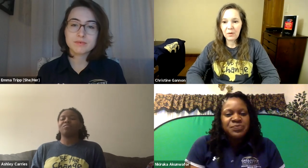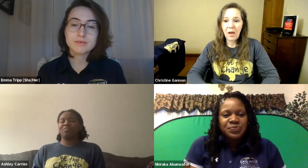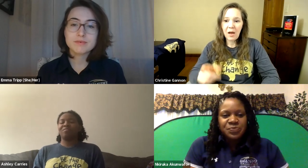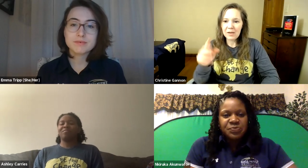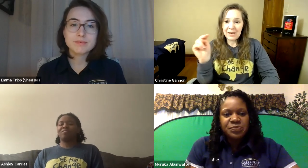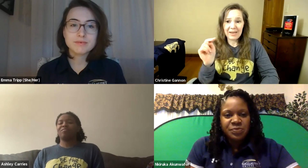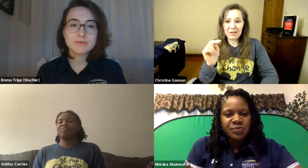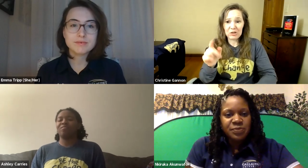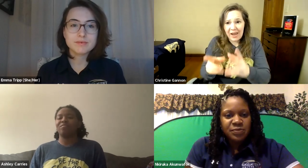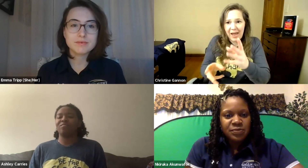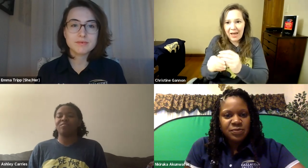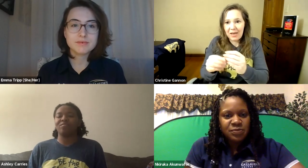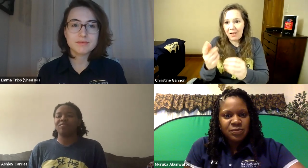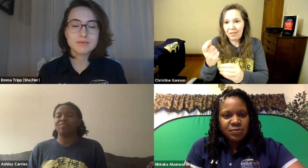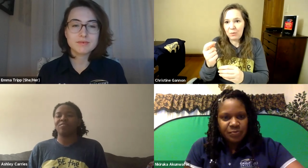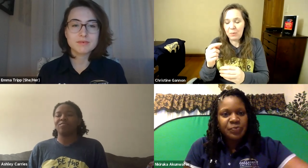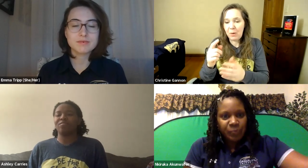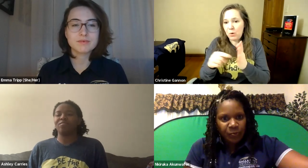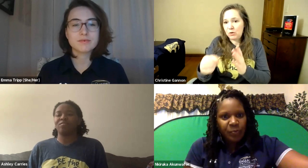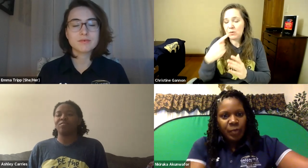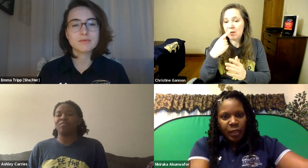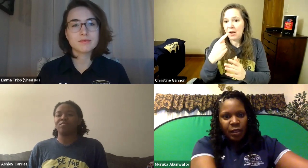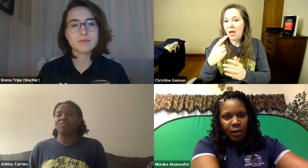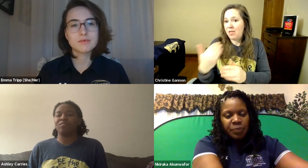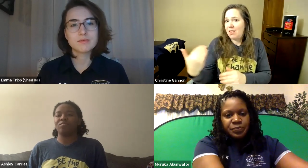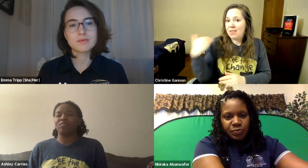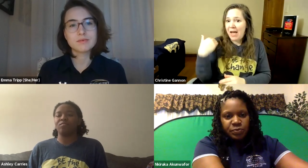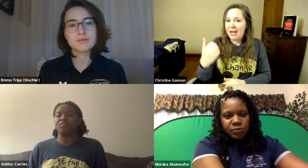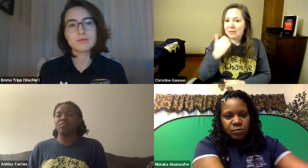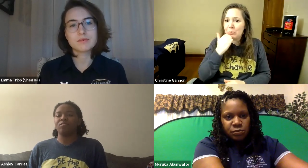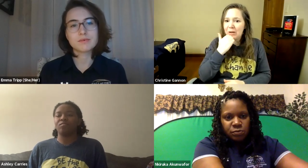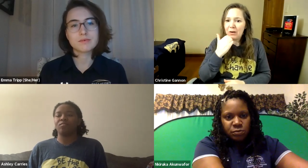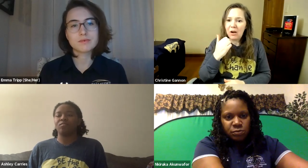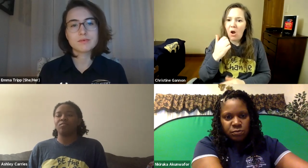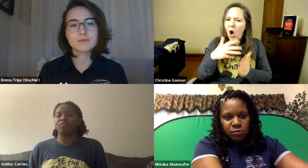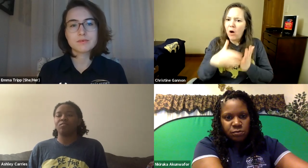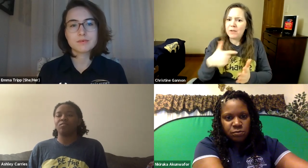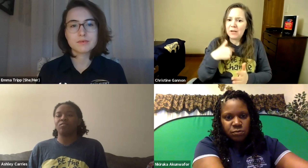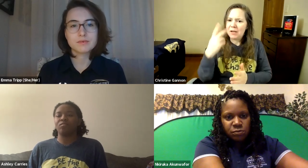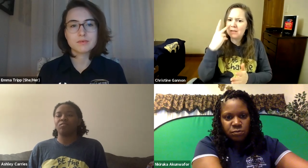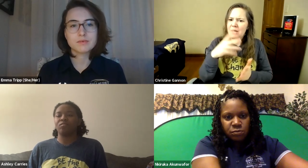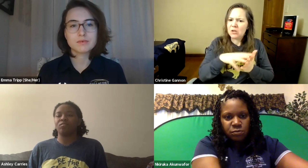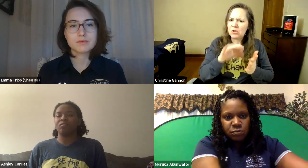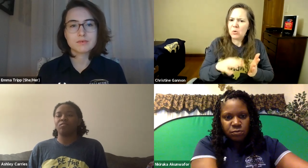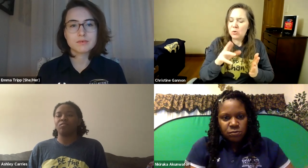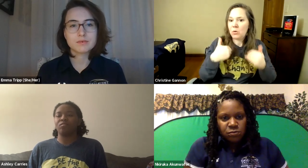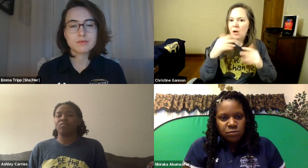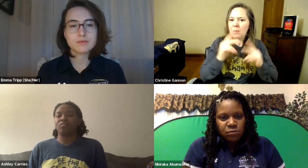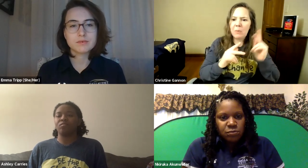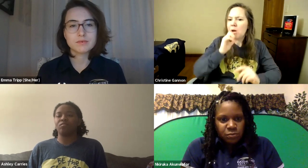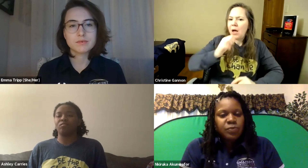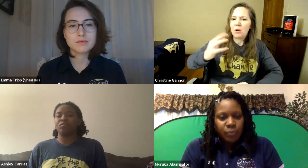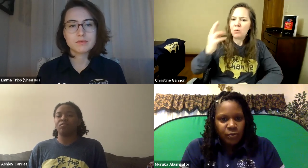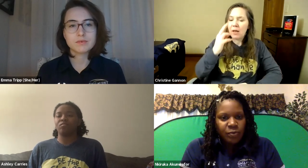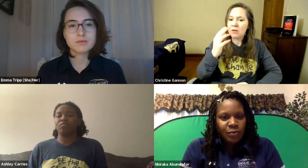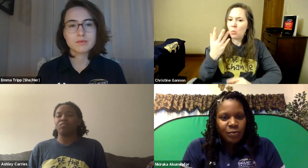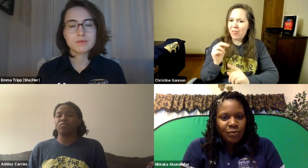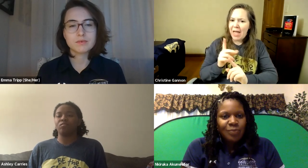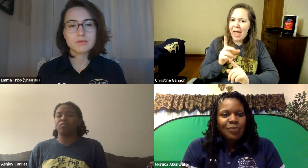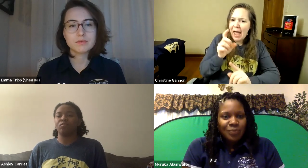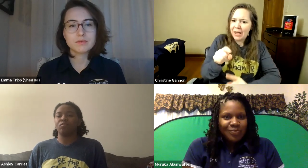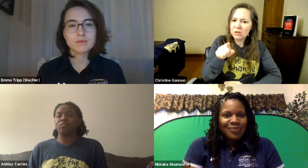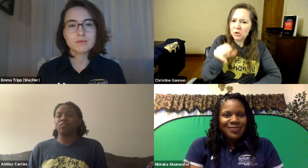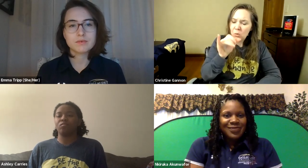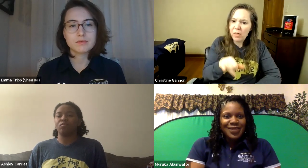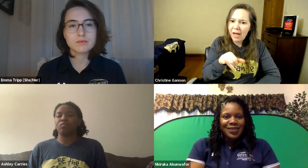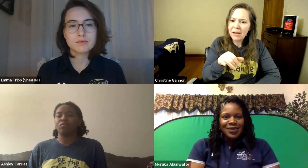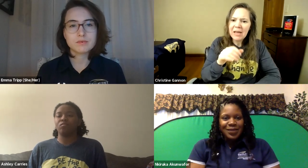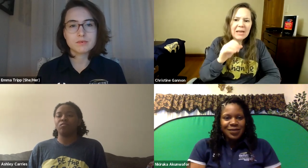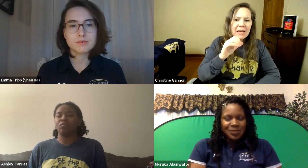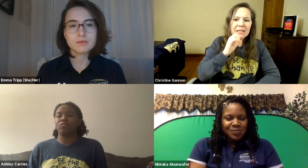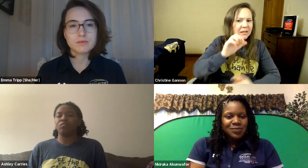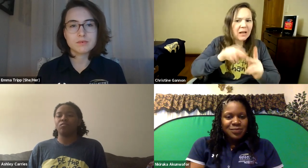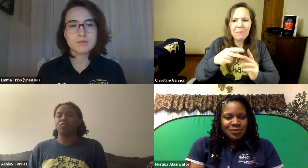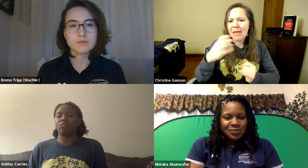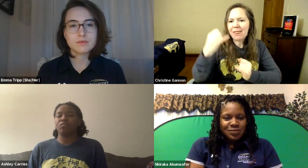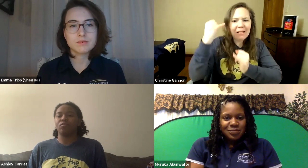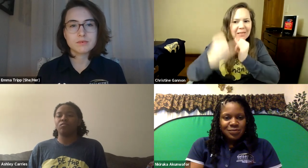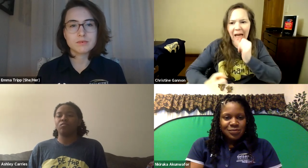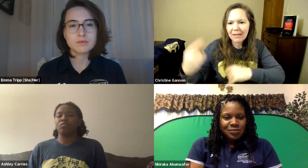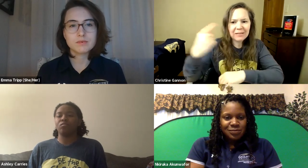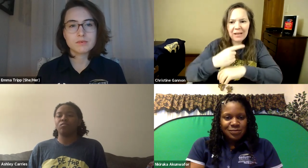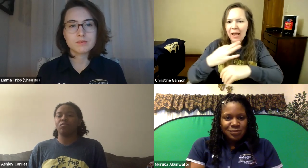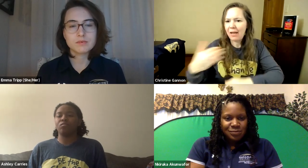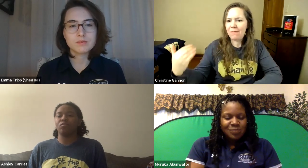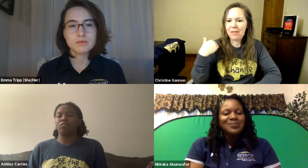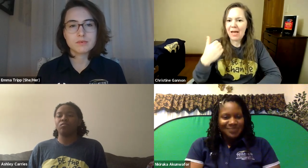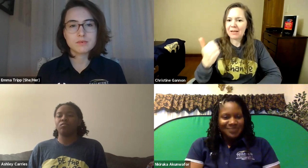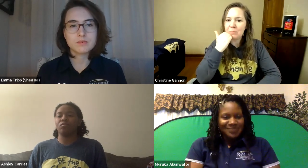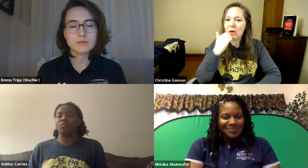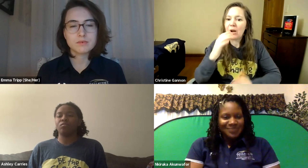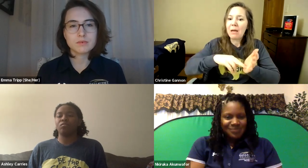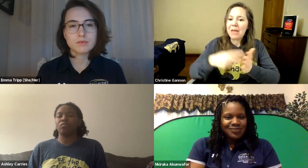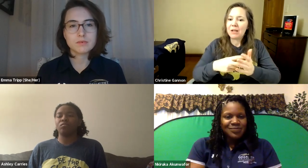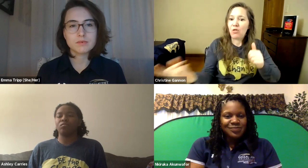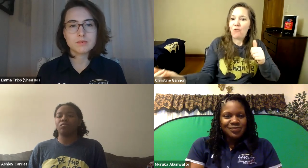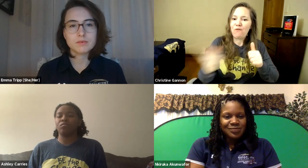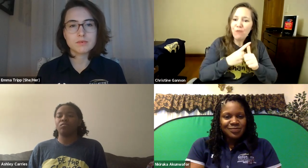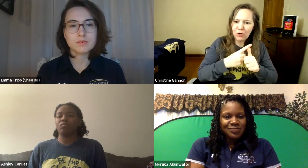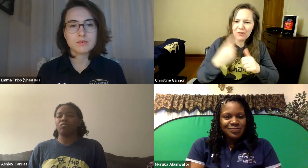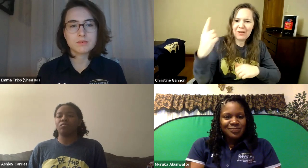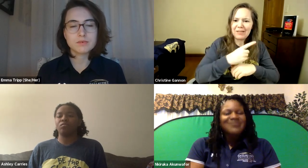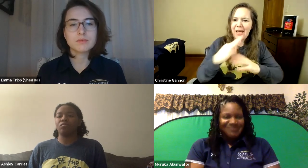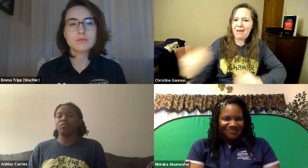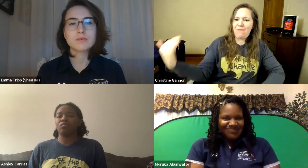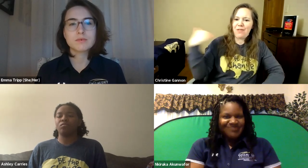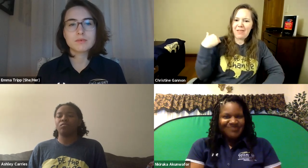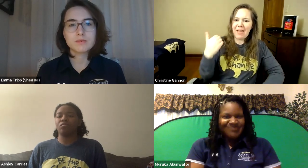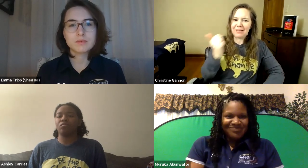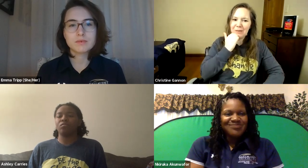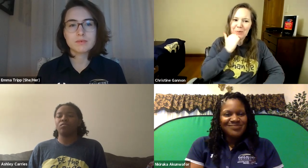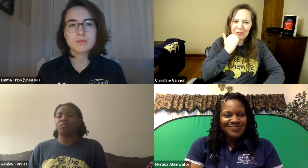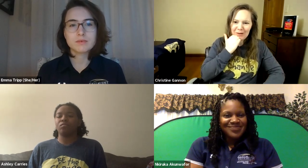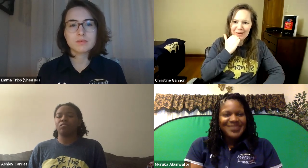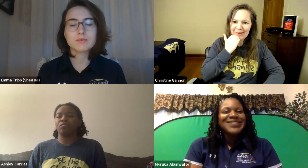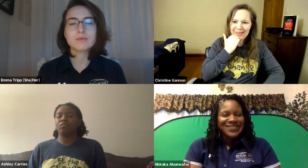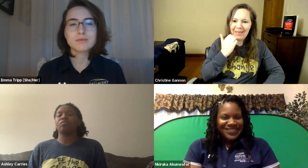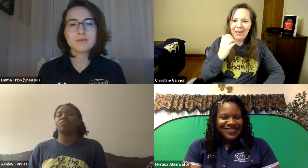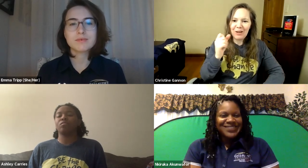> Nki, to add a little to what you just said about the 'last period'. Often times I see that young people don't realize that when they ask you that question, they don't mean the last day of your last period, they mean the first day of your last period.